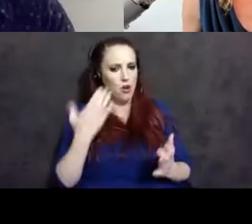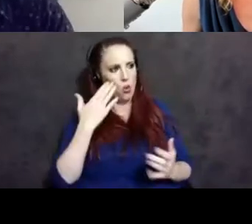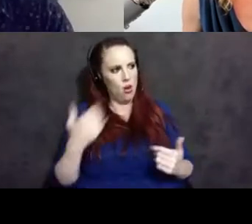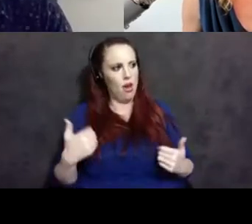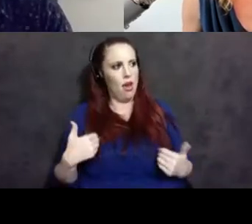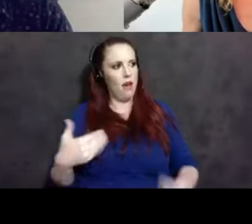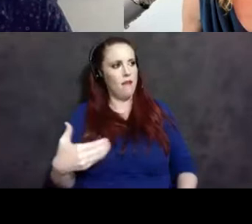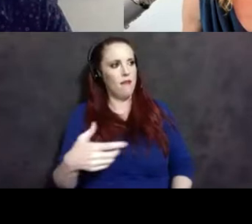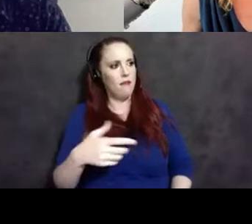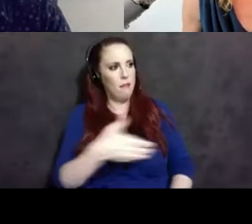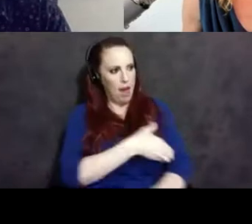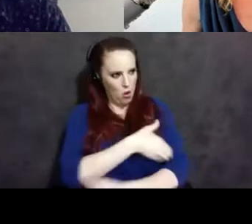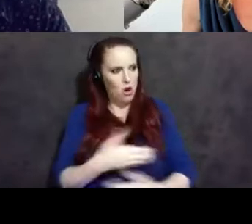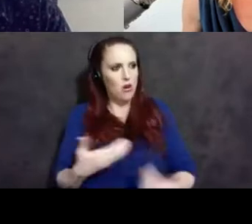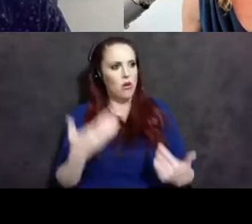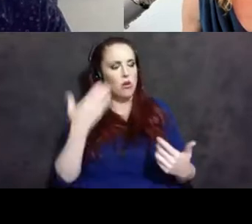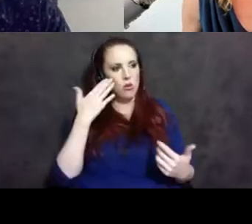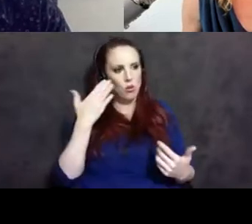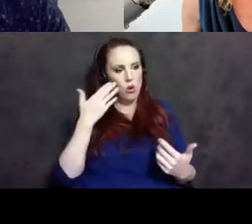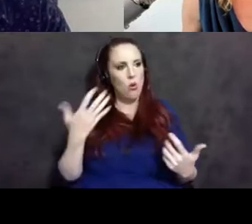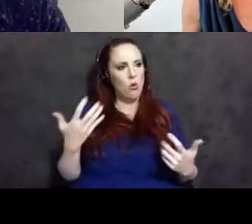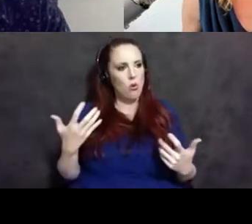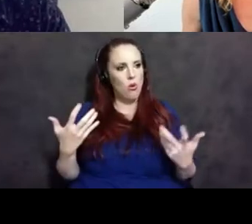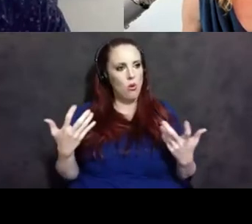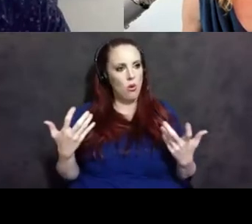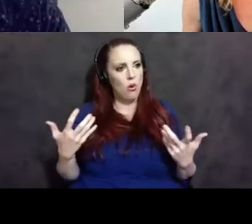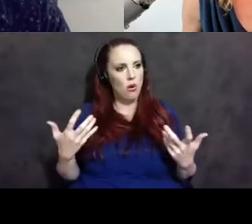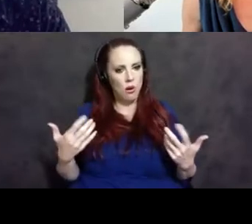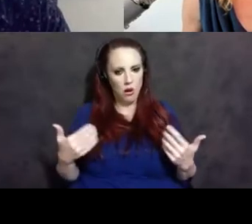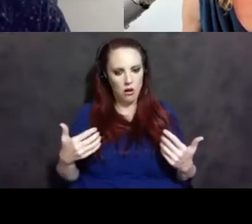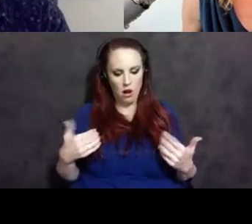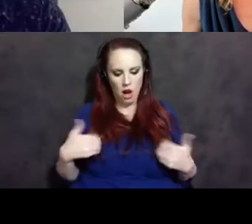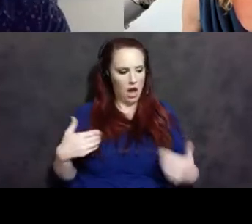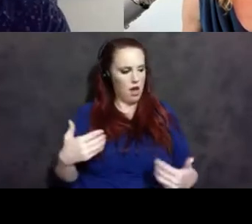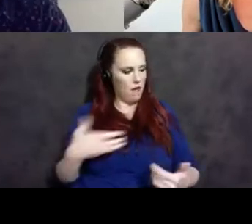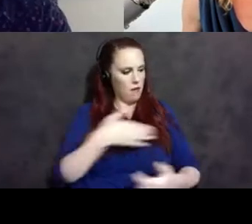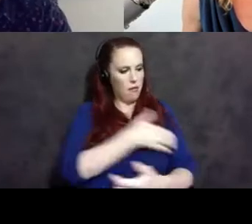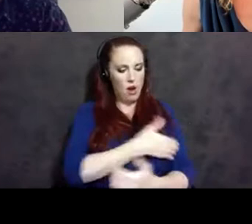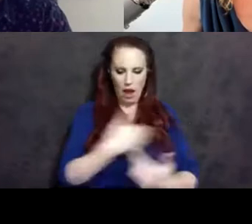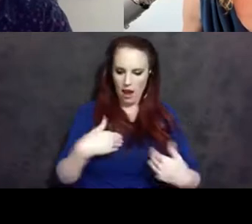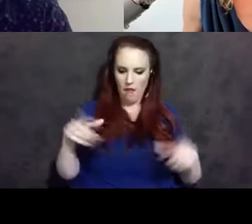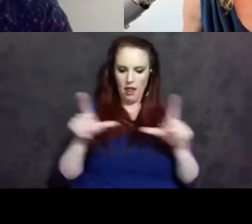The bus driver knows the power is to drive a bus, a license to drive a bus and carry